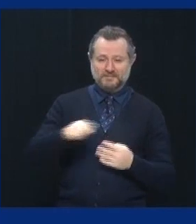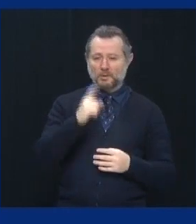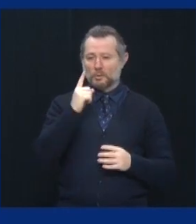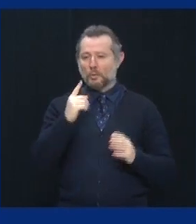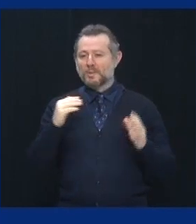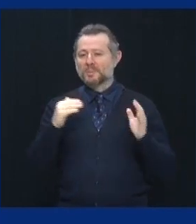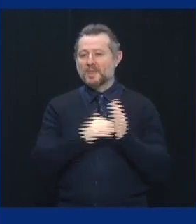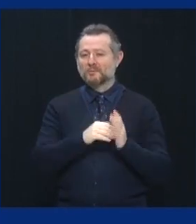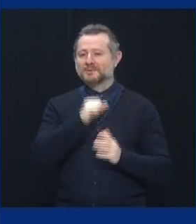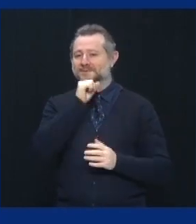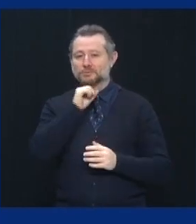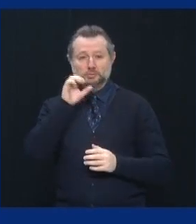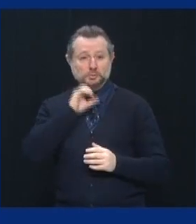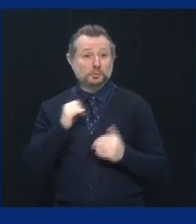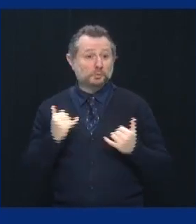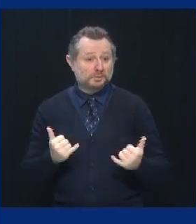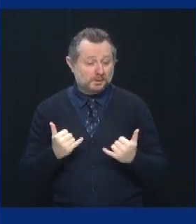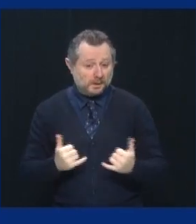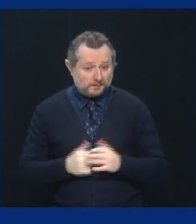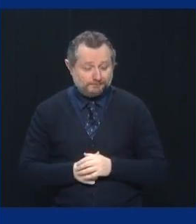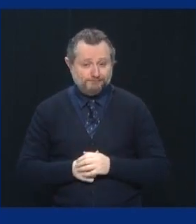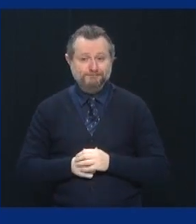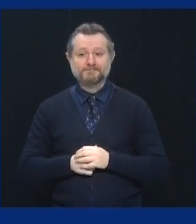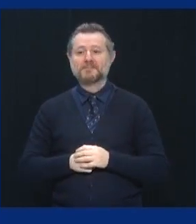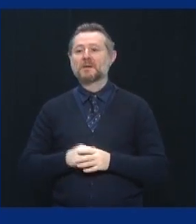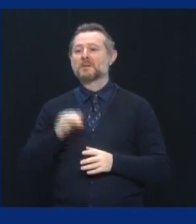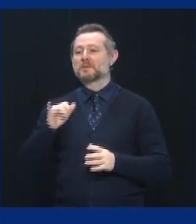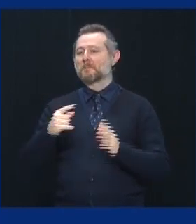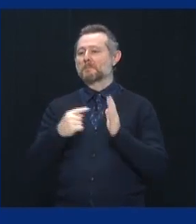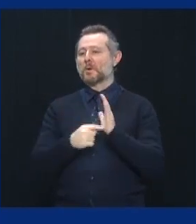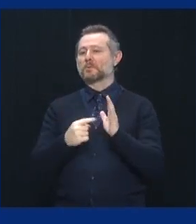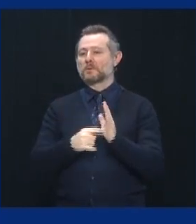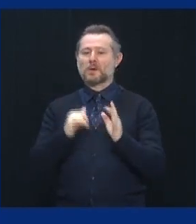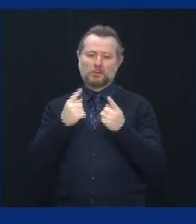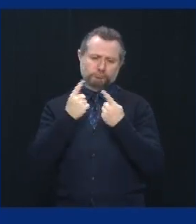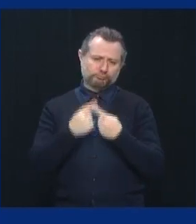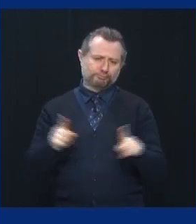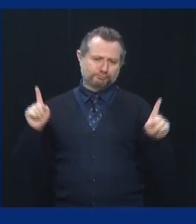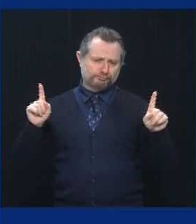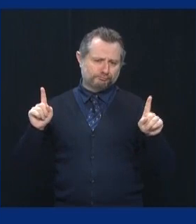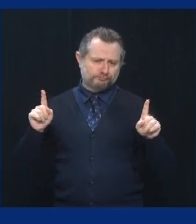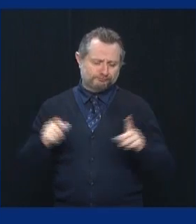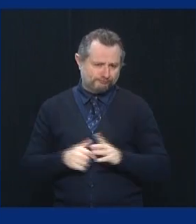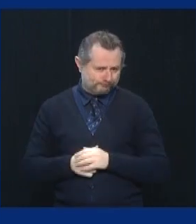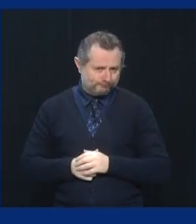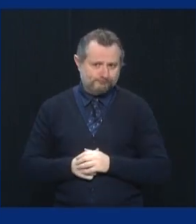AS THE GOVERNOR HAS SAID, KITS AT FOUR NHTSA SITES WILL ADMINISTER FIRST DOSES TO MORE THAN 1,000 SENIOR RESIDENTS TODAY.